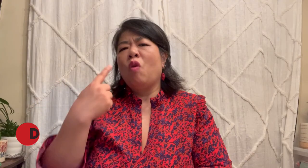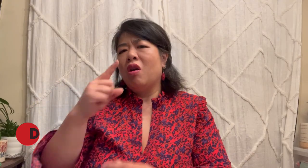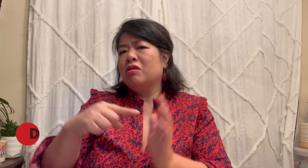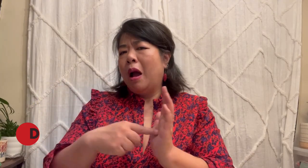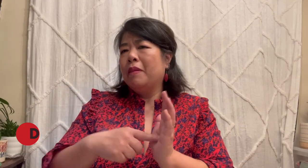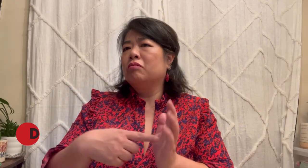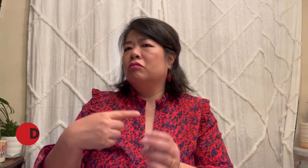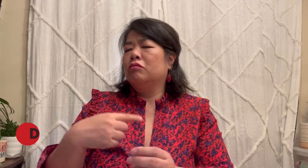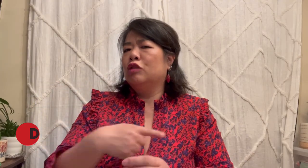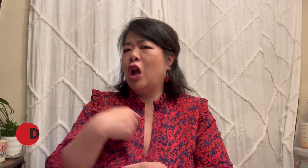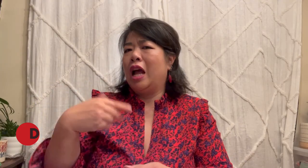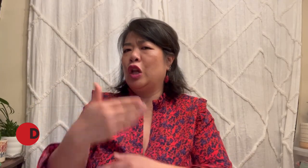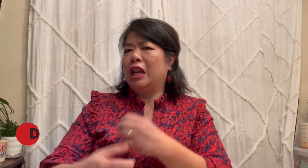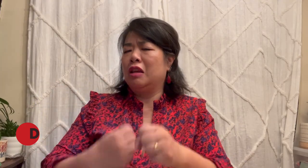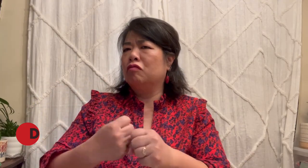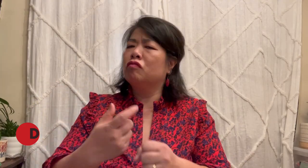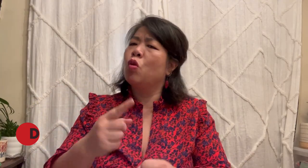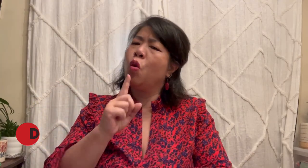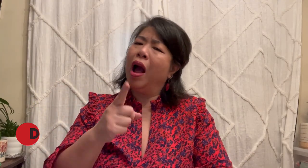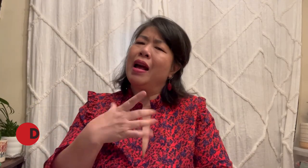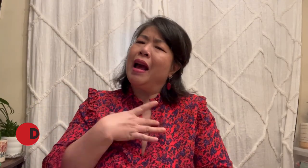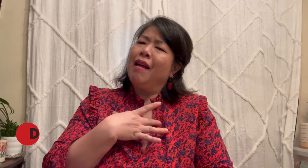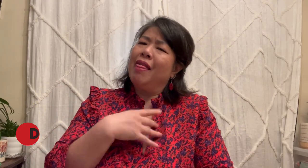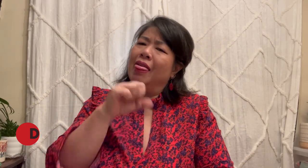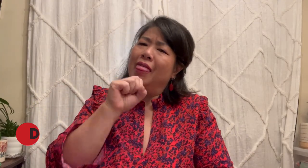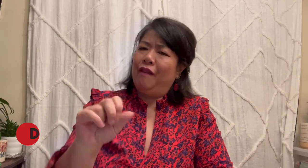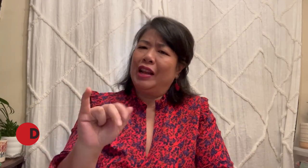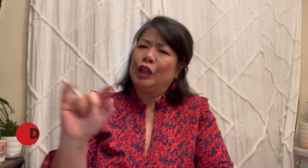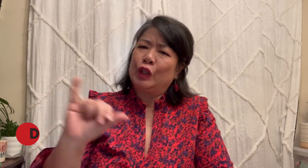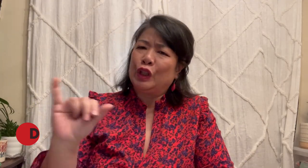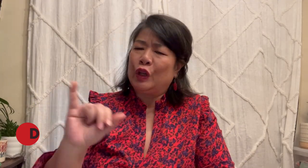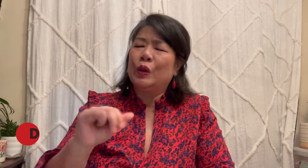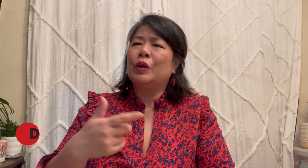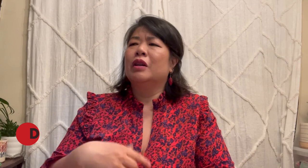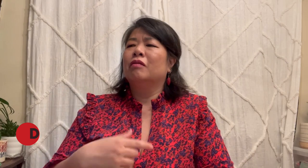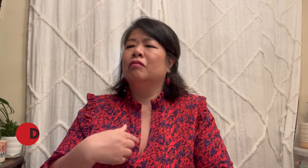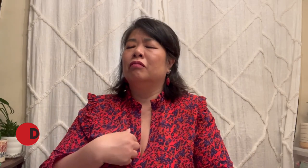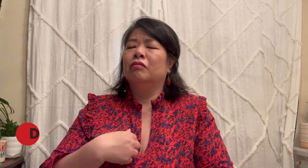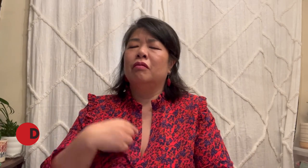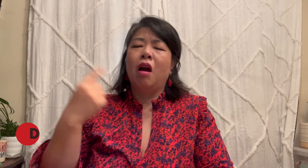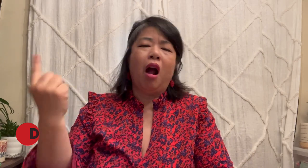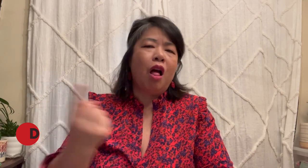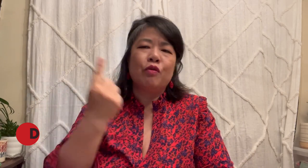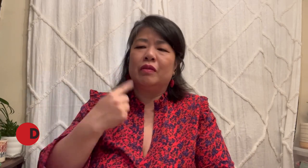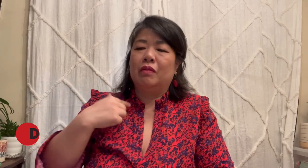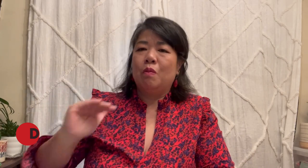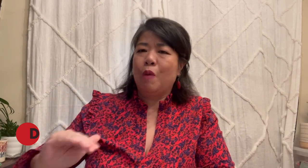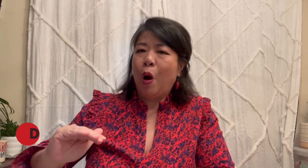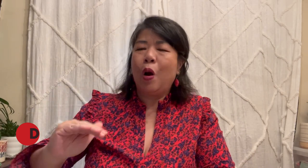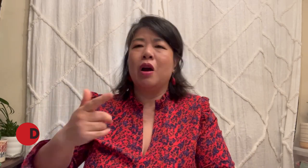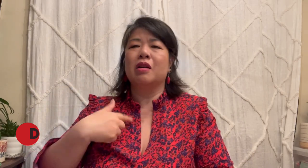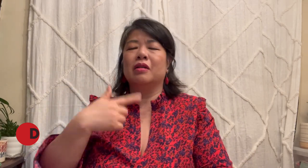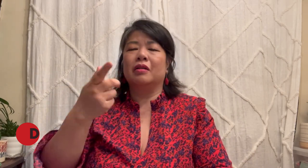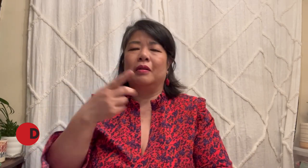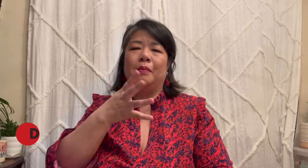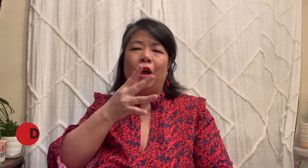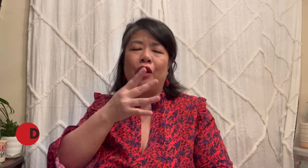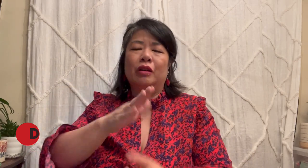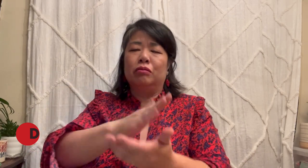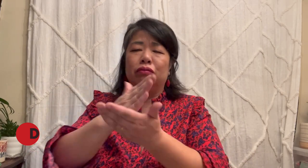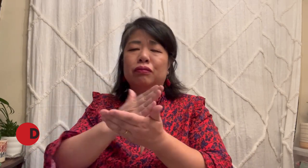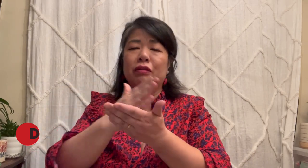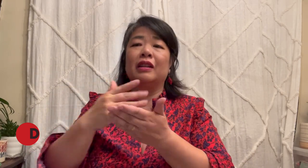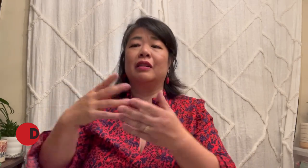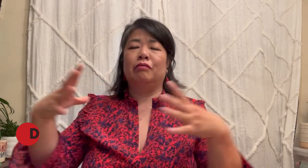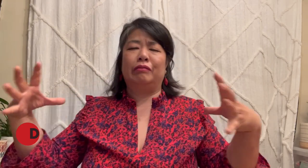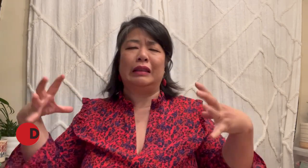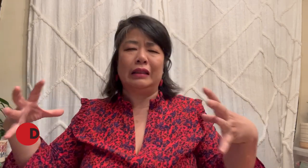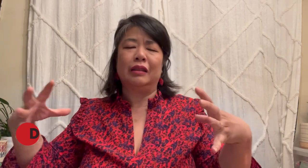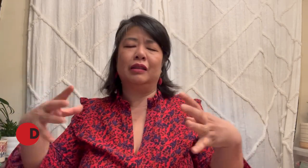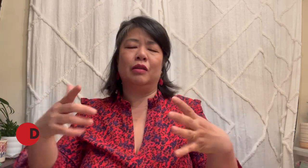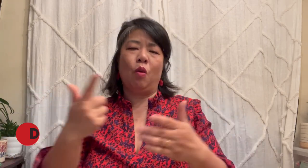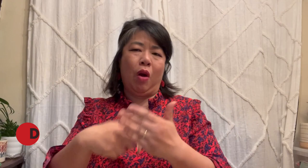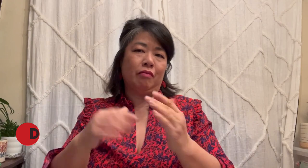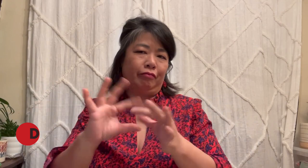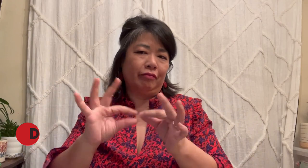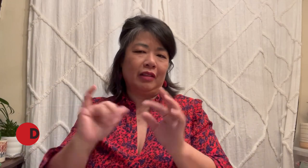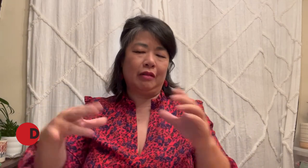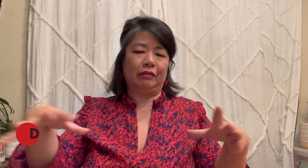I love Chinese New Year. When I was small, my mother would cook big food